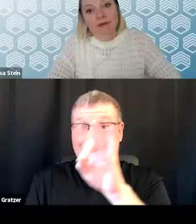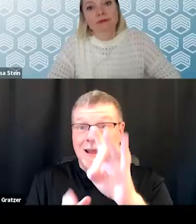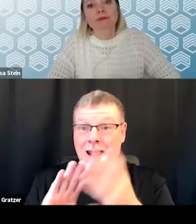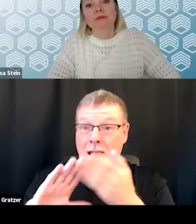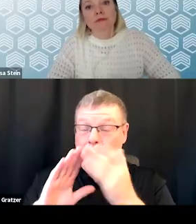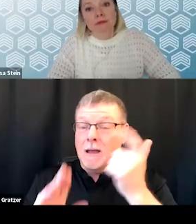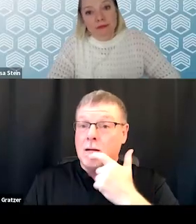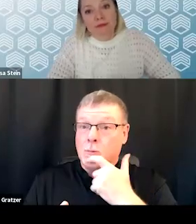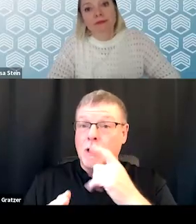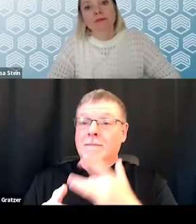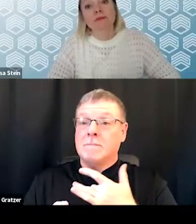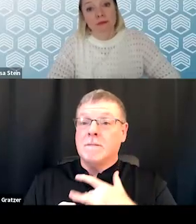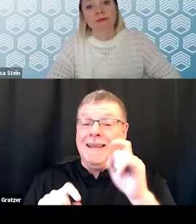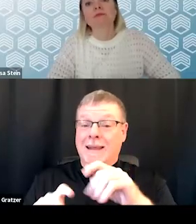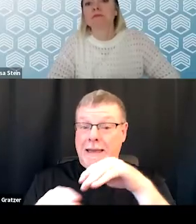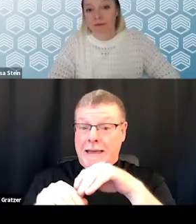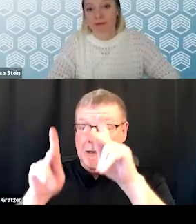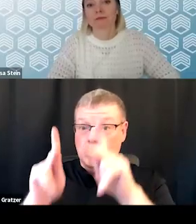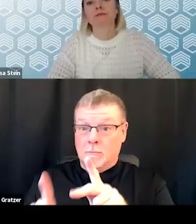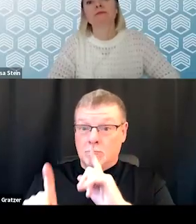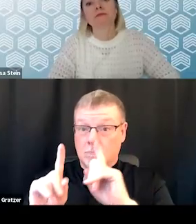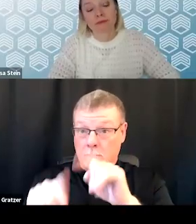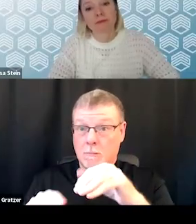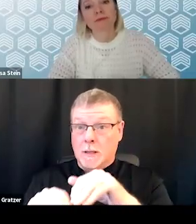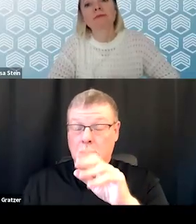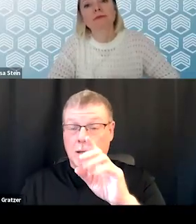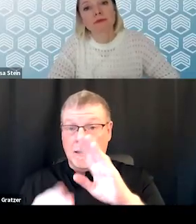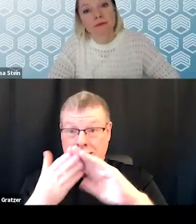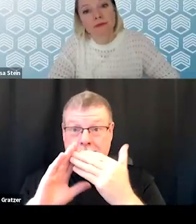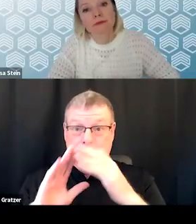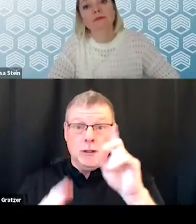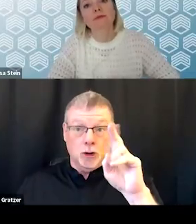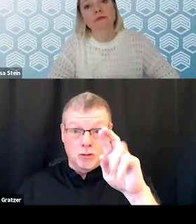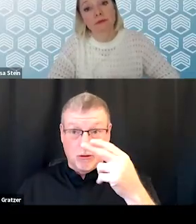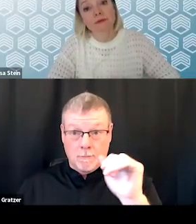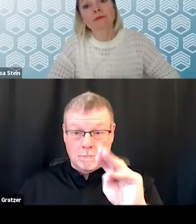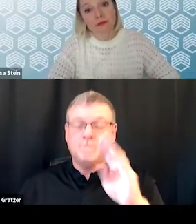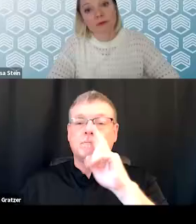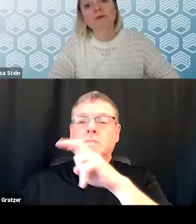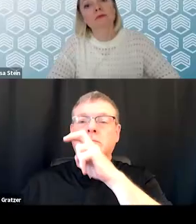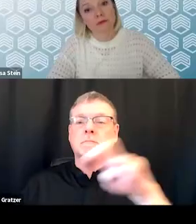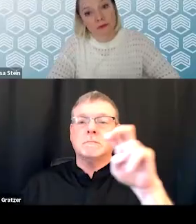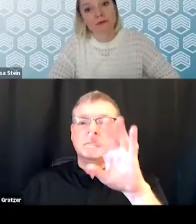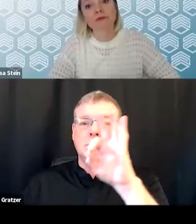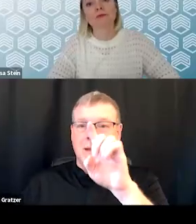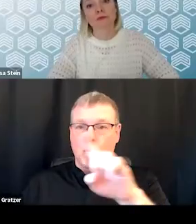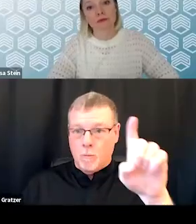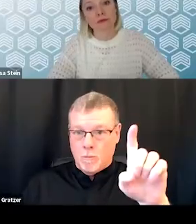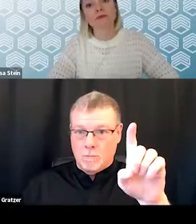like someone needed an in-person response in Durham, they would transfer that call to the 911 Call Center in Durham